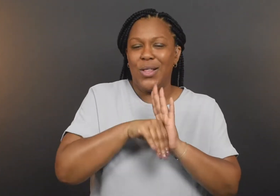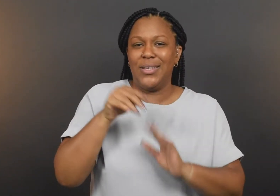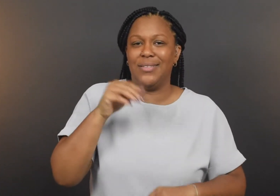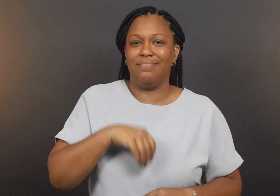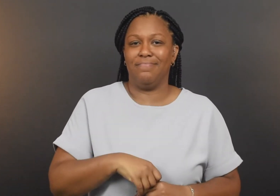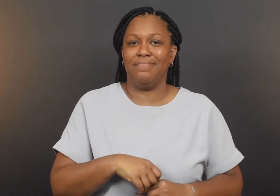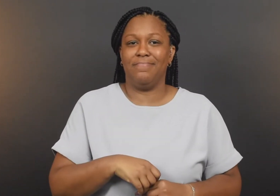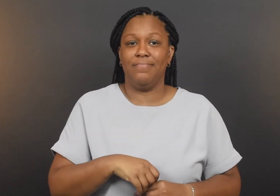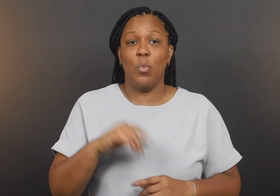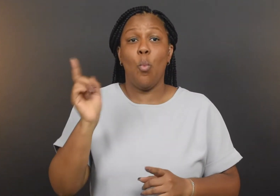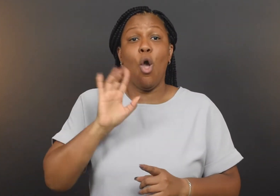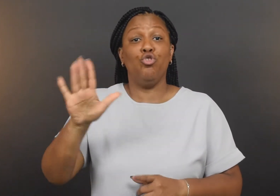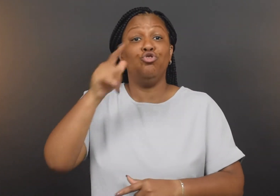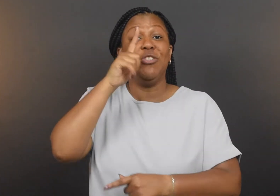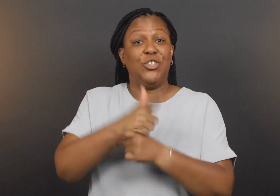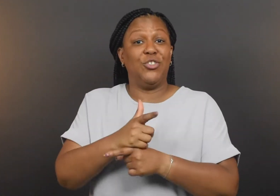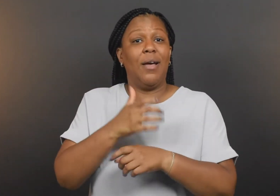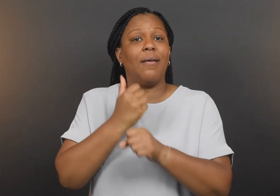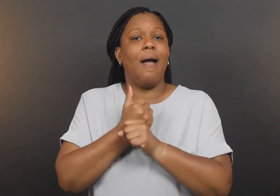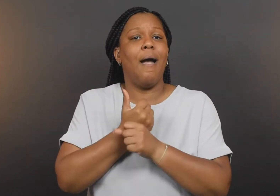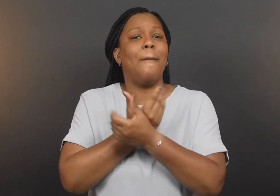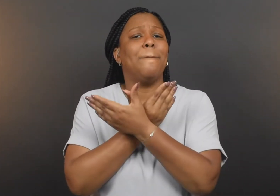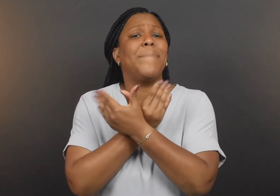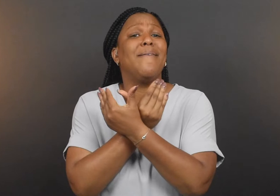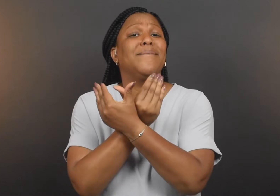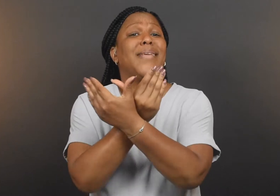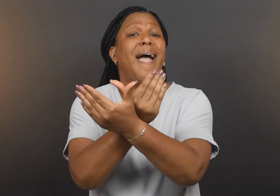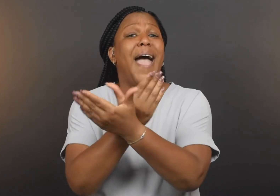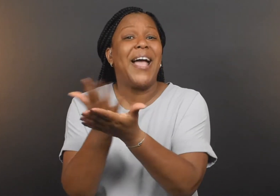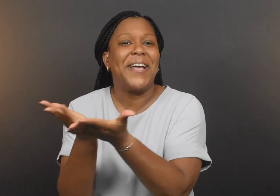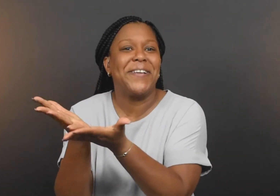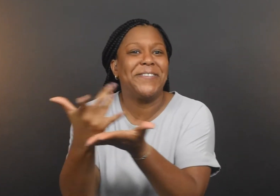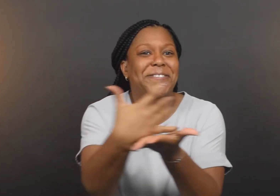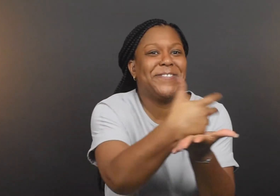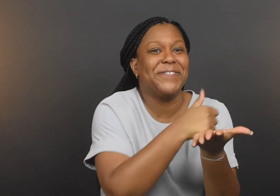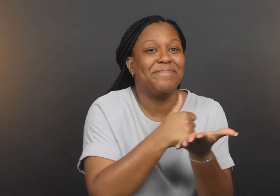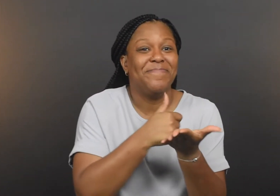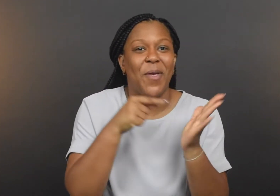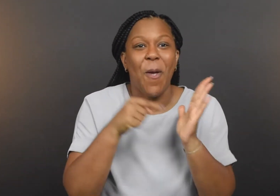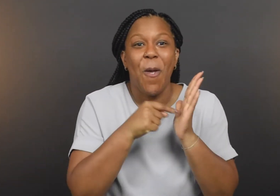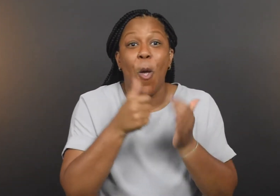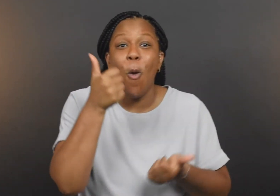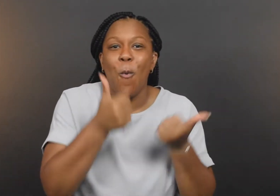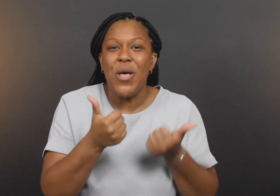where a sister got a butterfly collecting kit “which I kind of took over,”